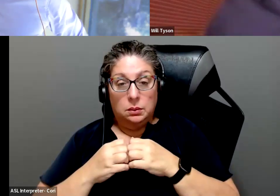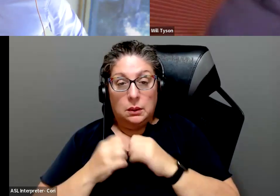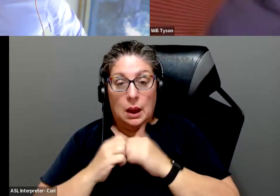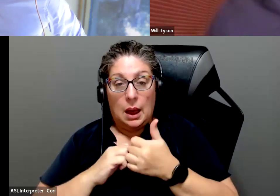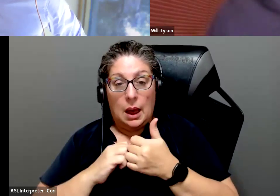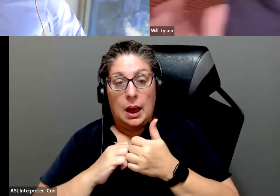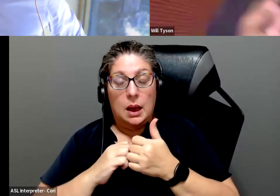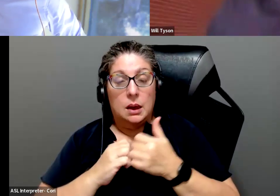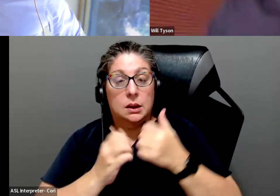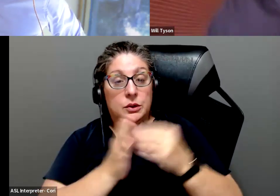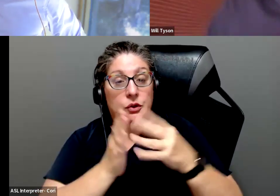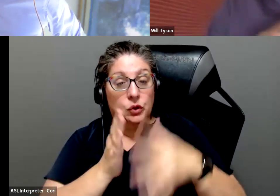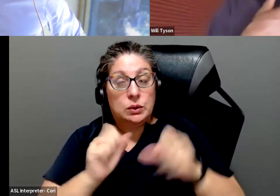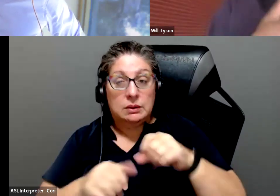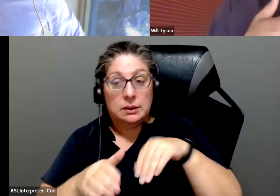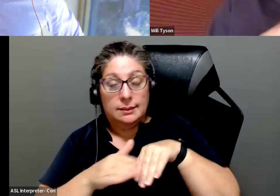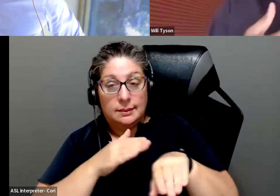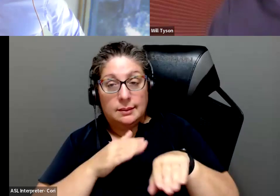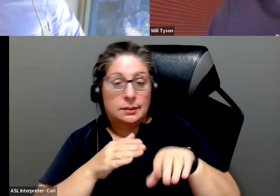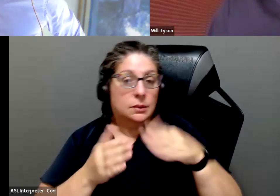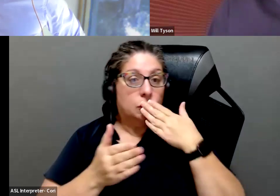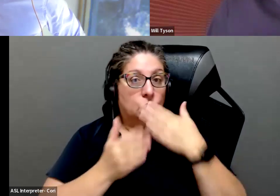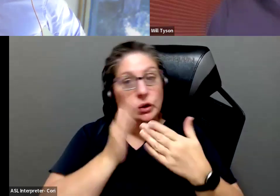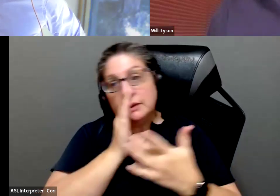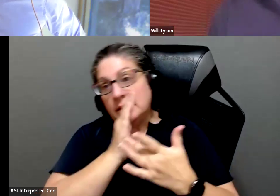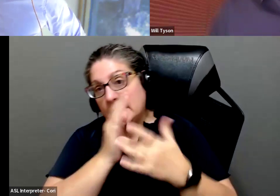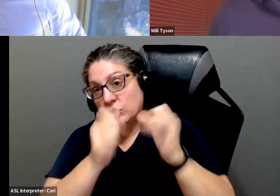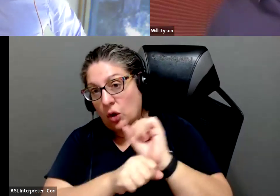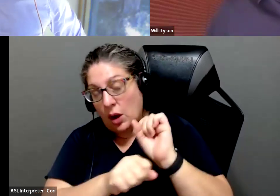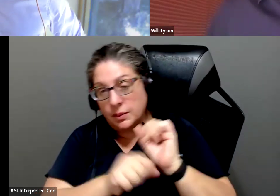that students can enter into these kind of do good tech jobs.